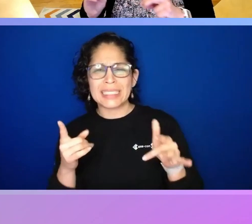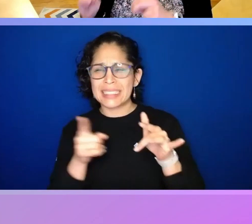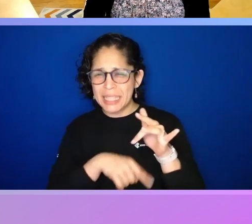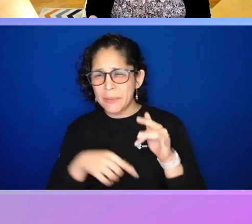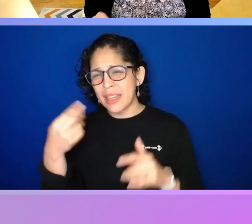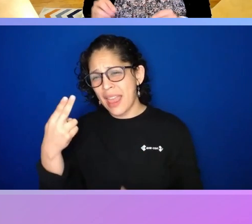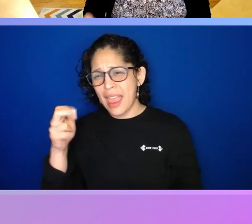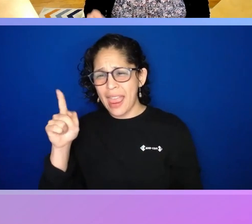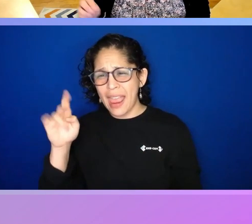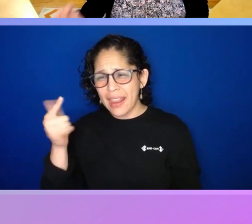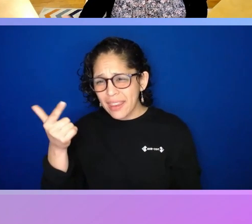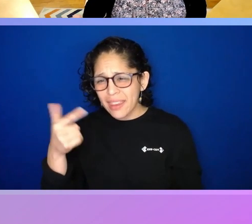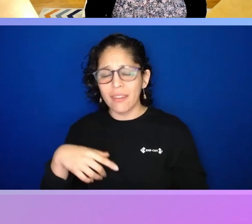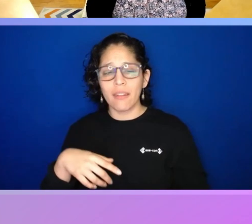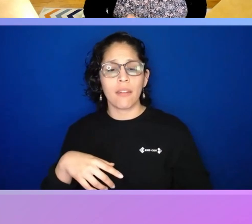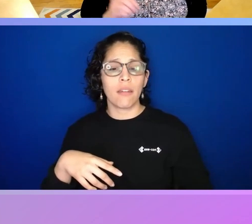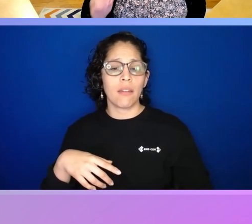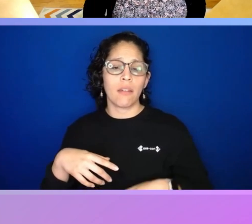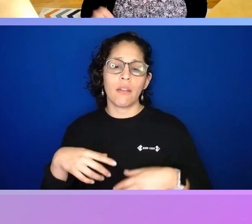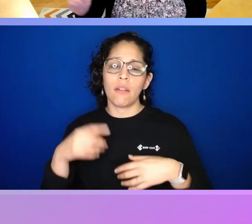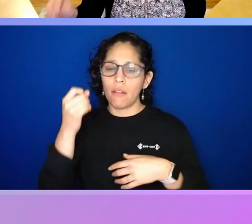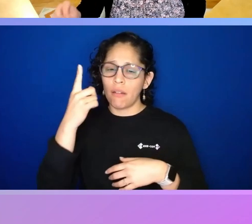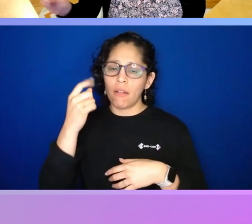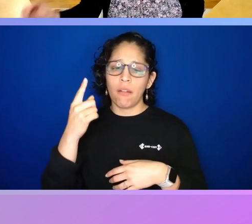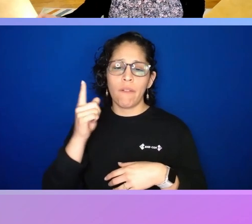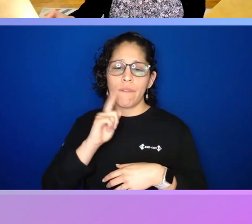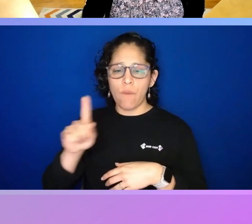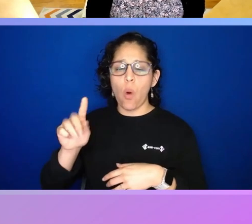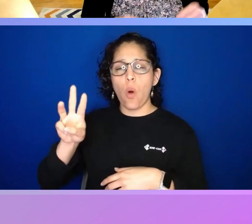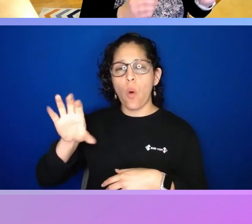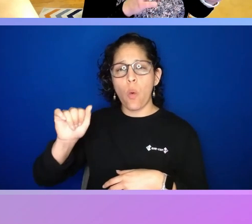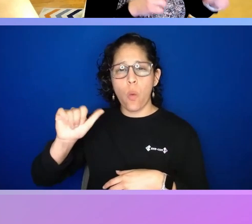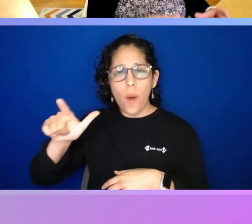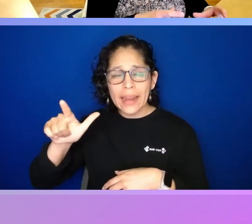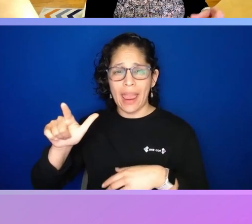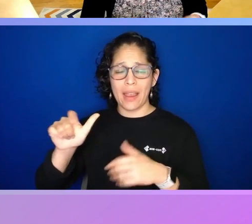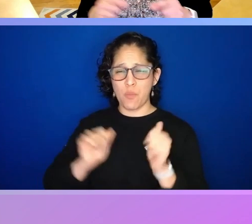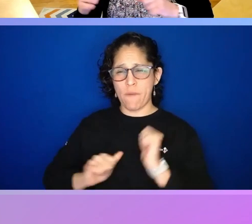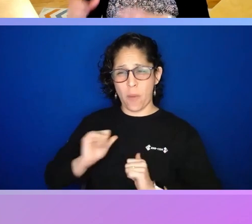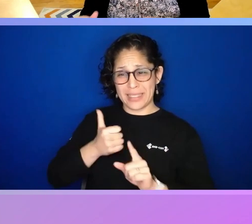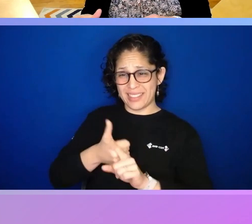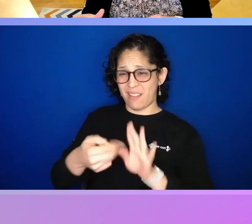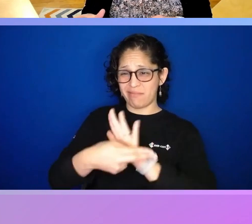to apply for this job. He was like this looks great and sounds great, I could use all the elements on the page. I